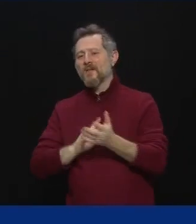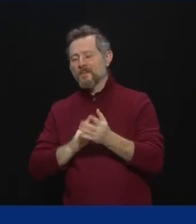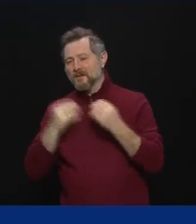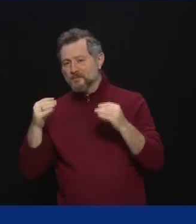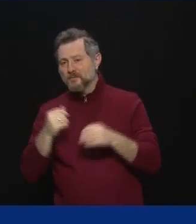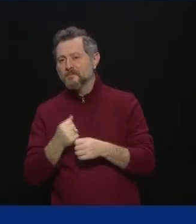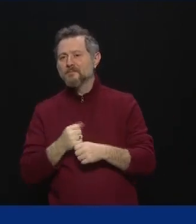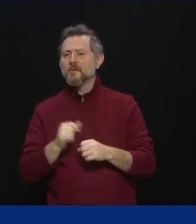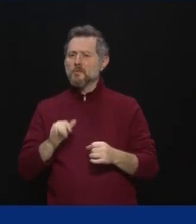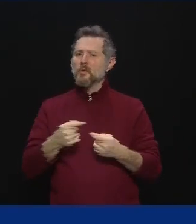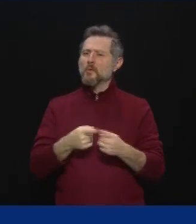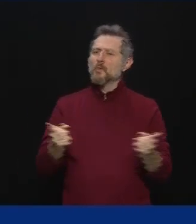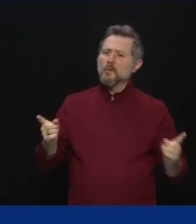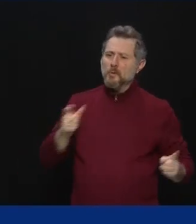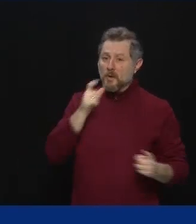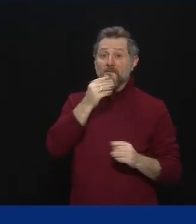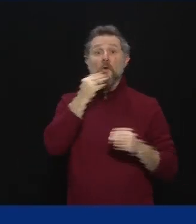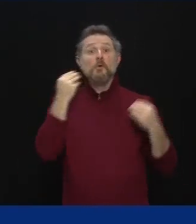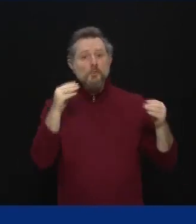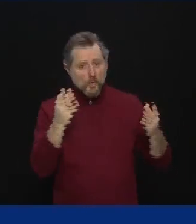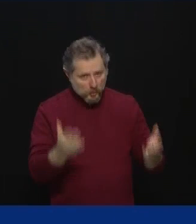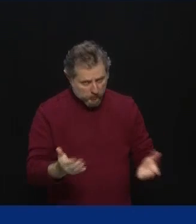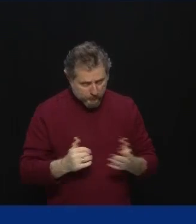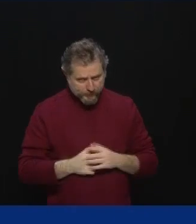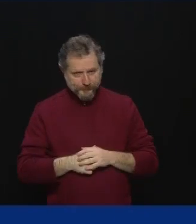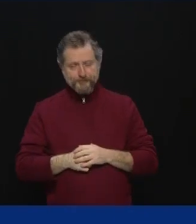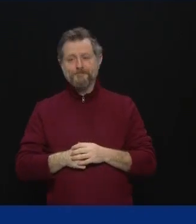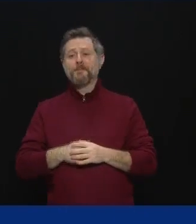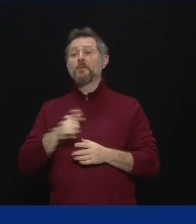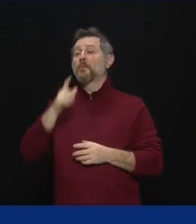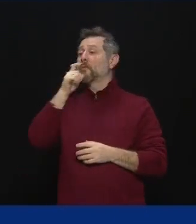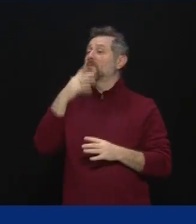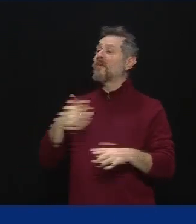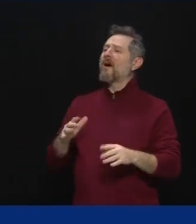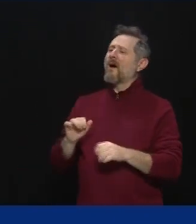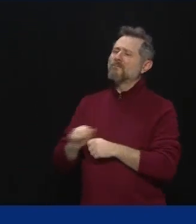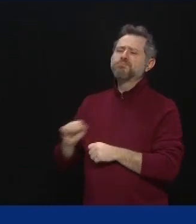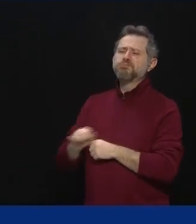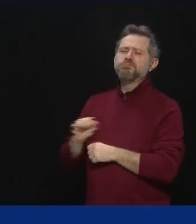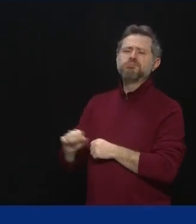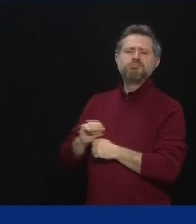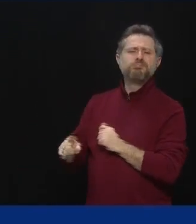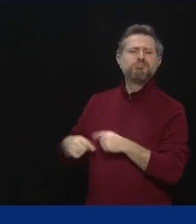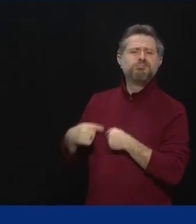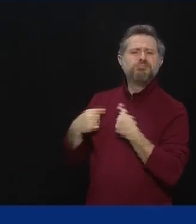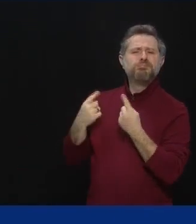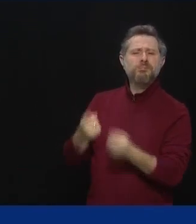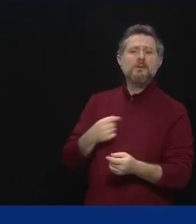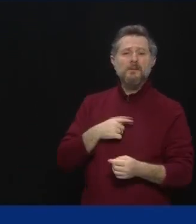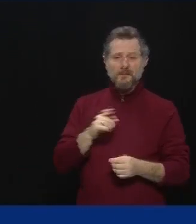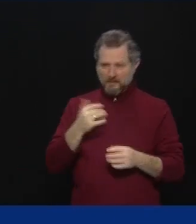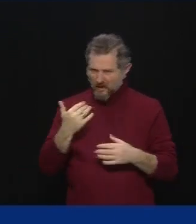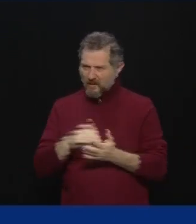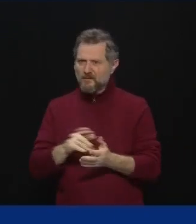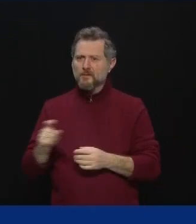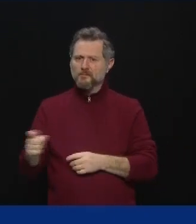CARE, HOME HEALTH CARE, SANITATION, GROCERY STORES, PHARMACIES, RESTAURANTS. YOU KNOW YOU'RE THE ONES THAT